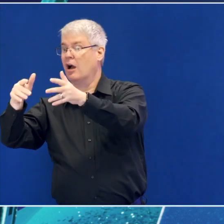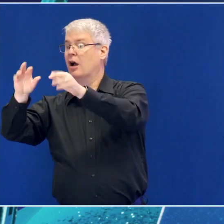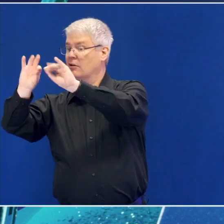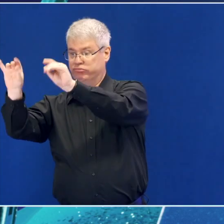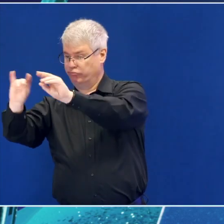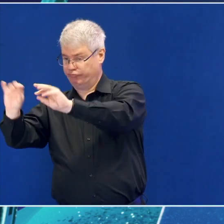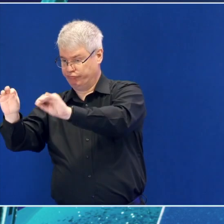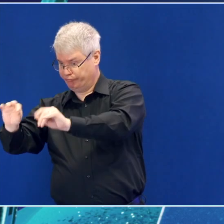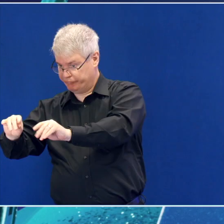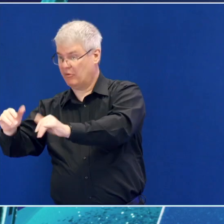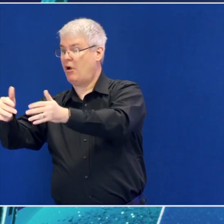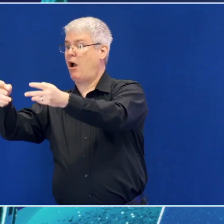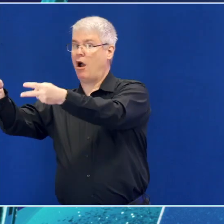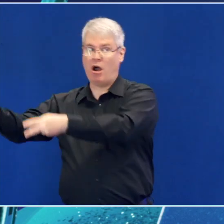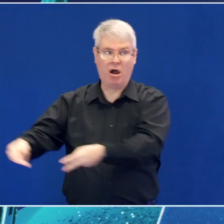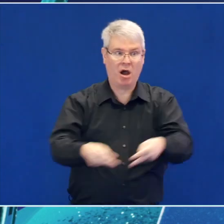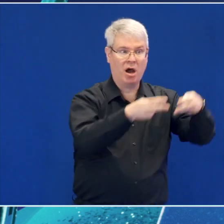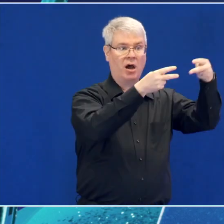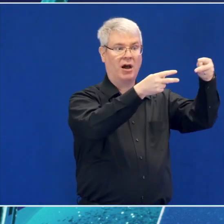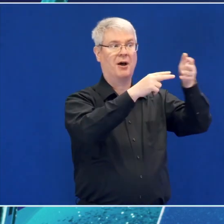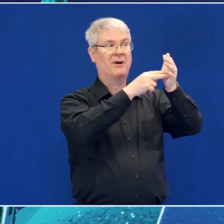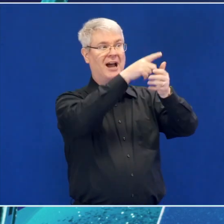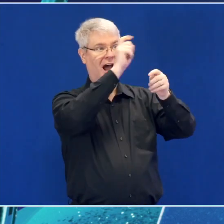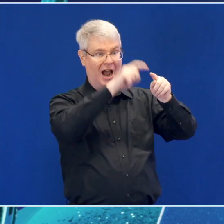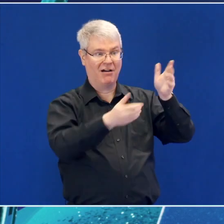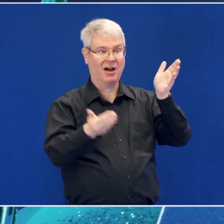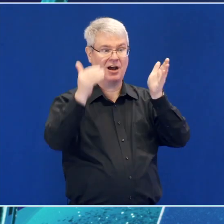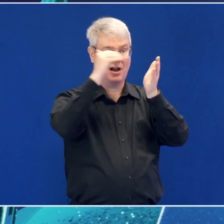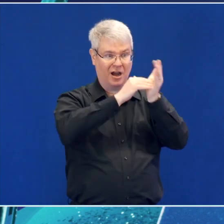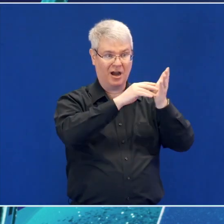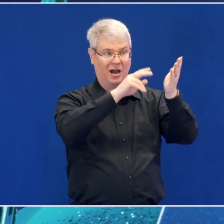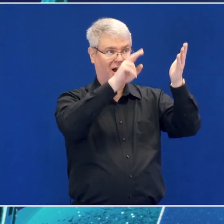to get two different perhaps overlapping sets of results back.